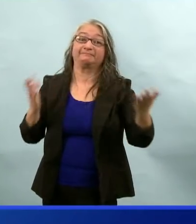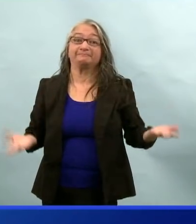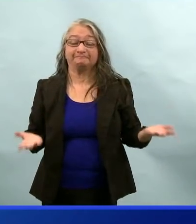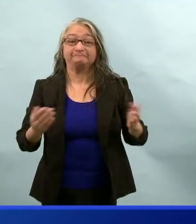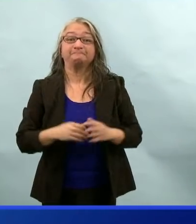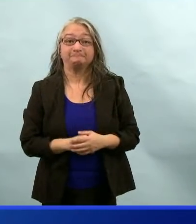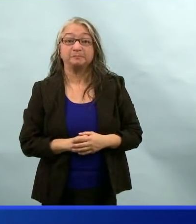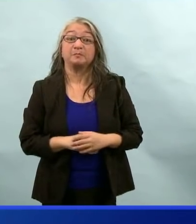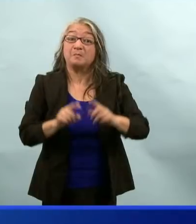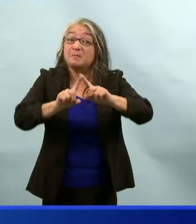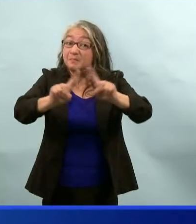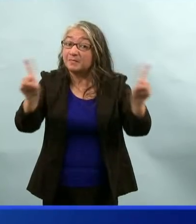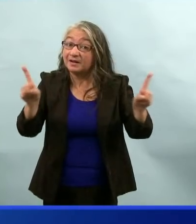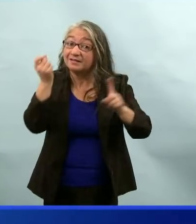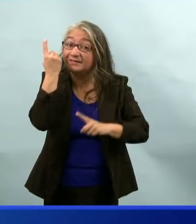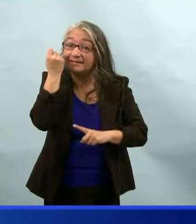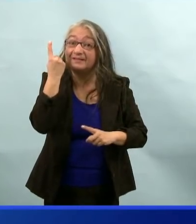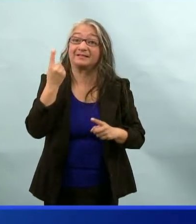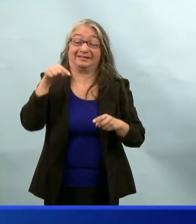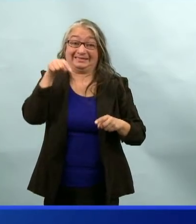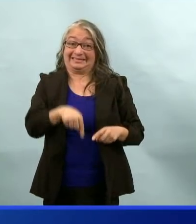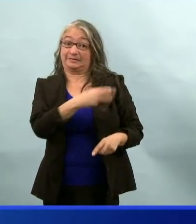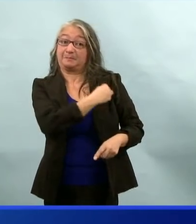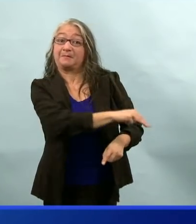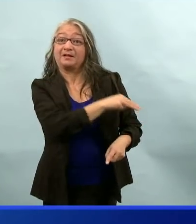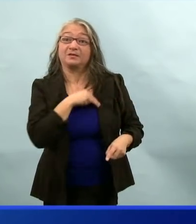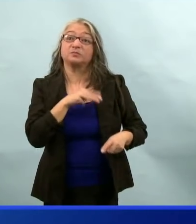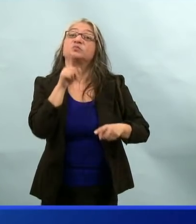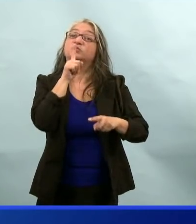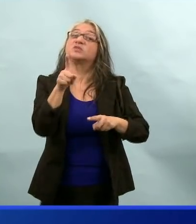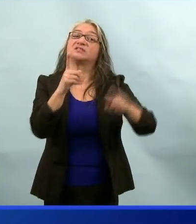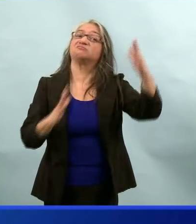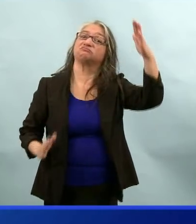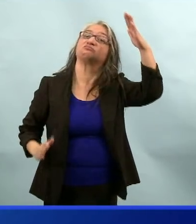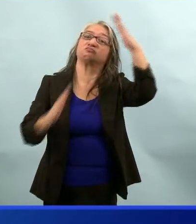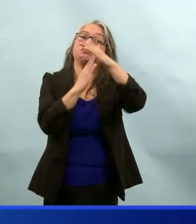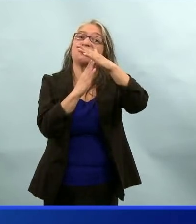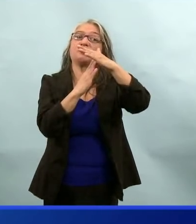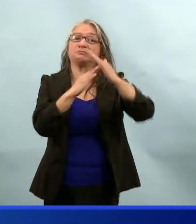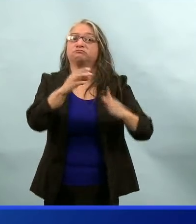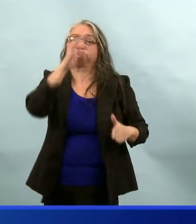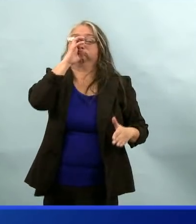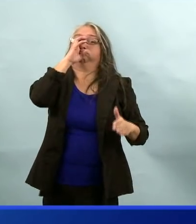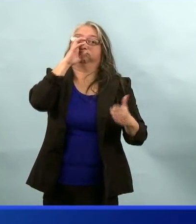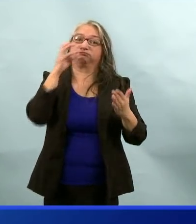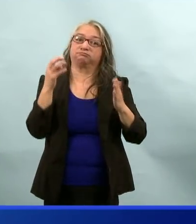providing tickets and education and everything that implies obviously it's very hard to enforce